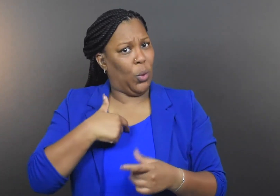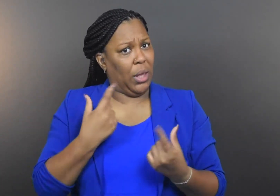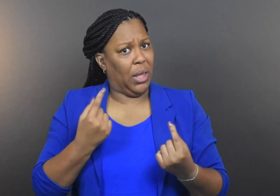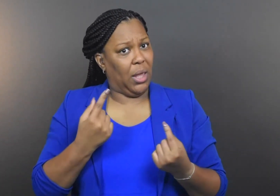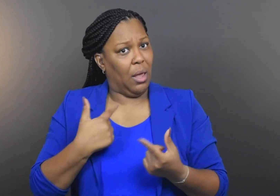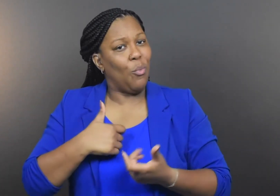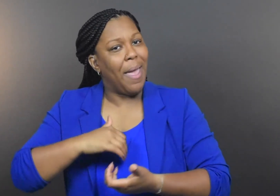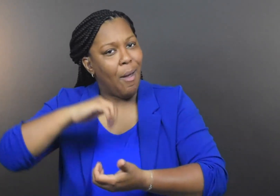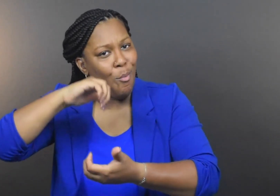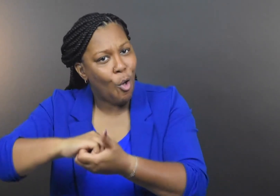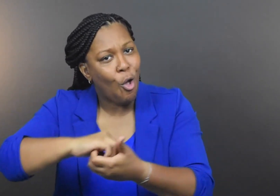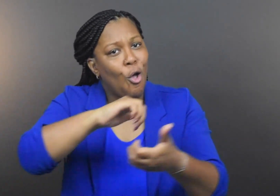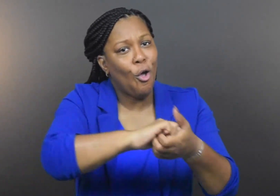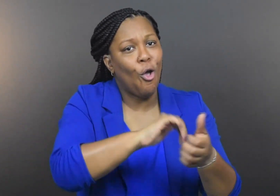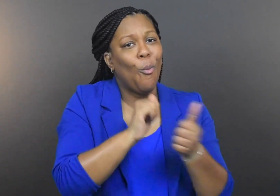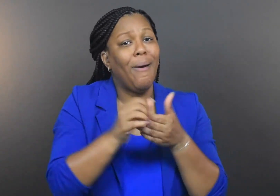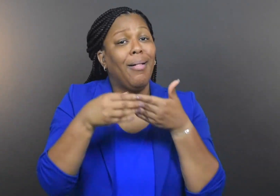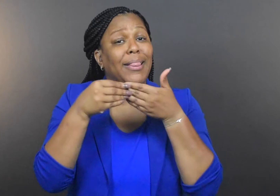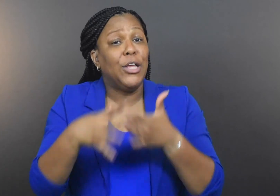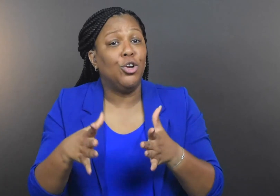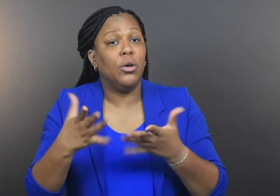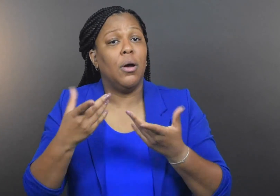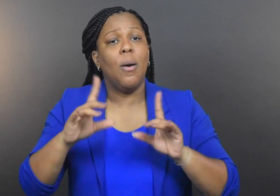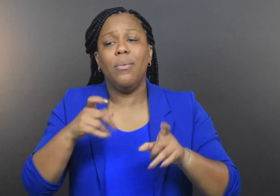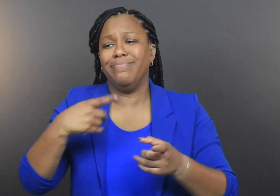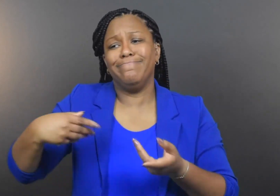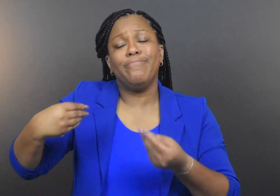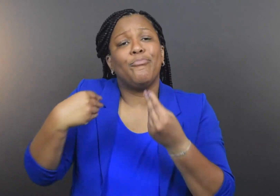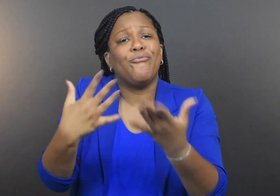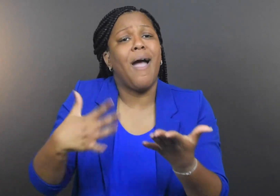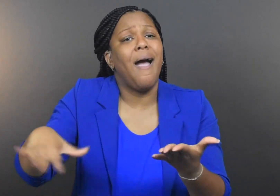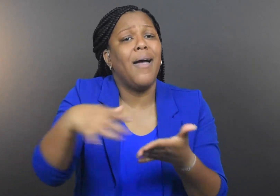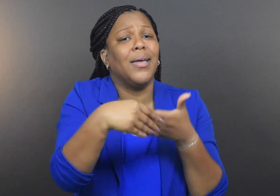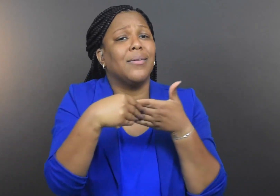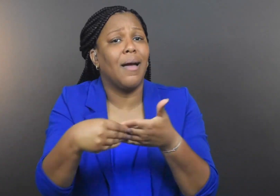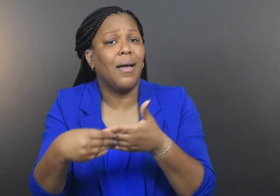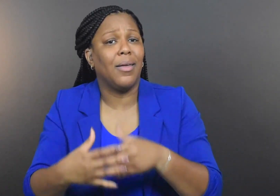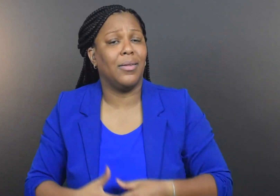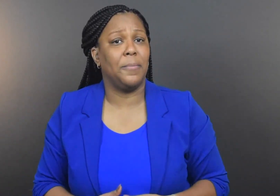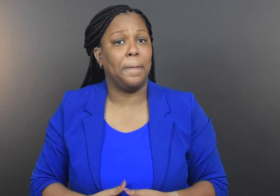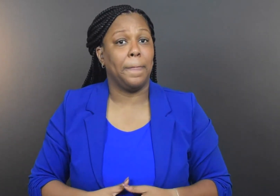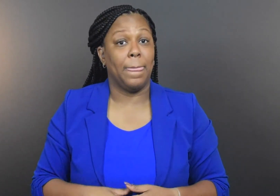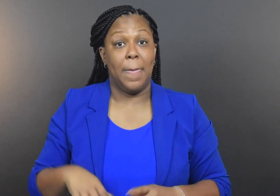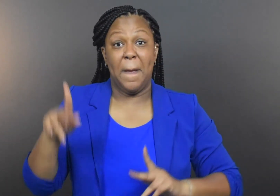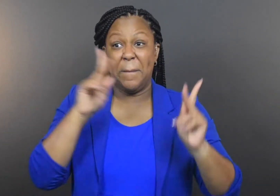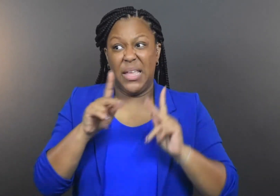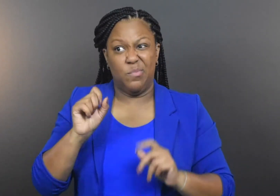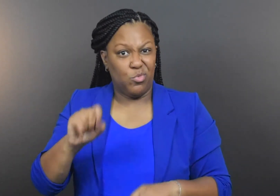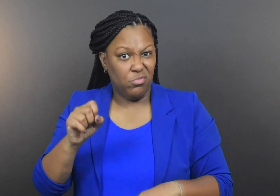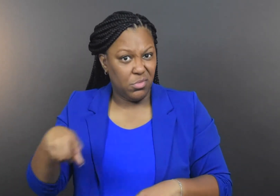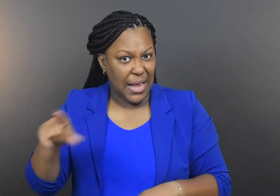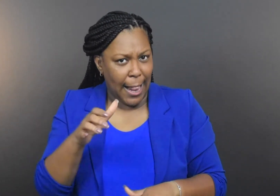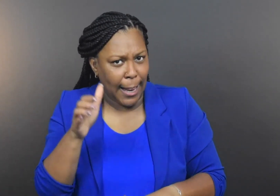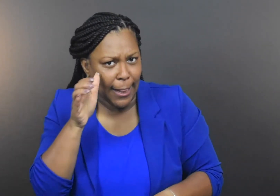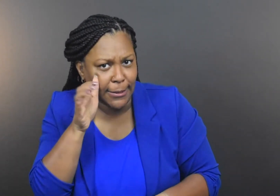So, we partnered with leaders to provide guidance. People listen to their leaders, people they trust.